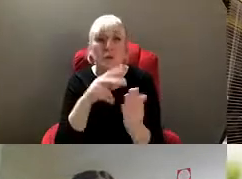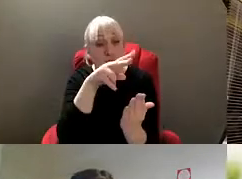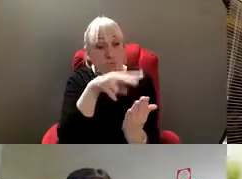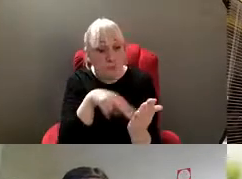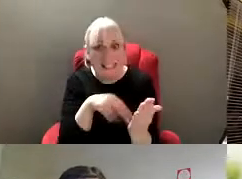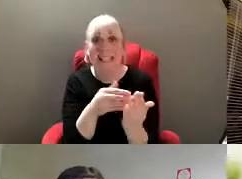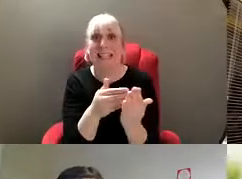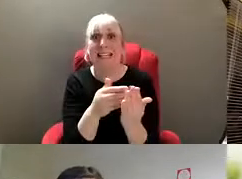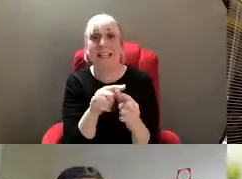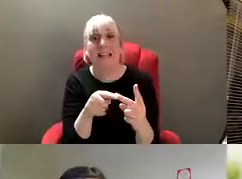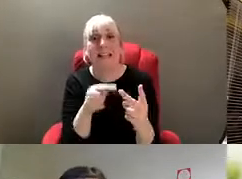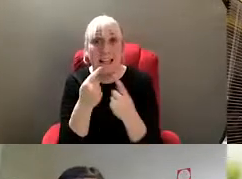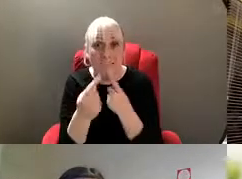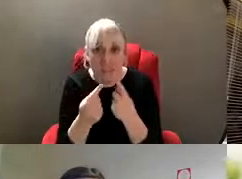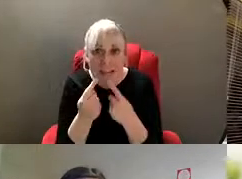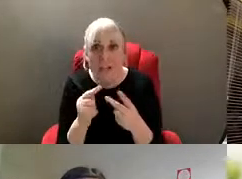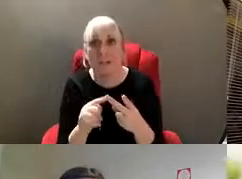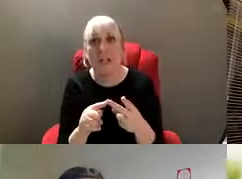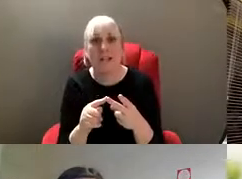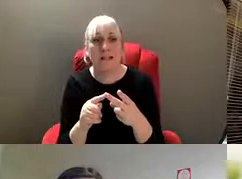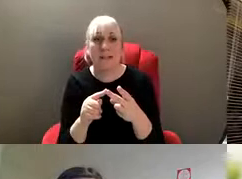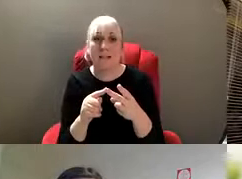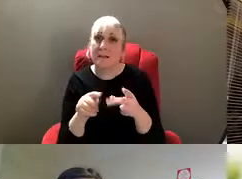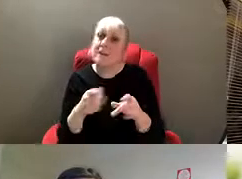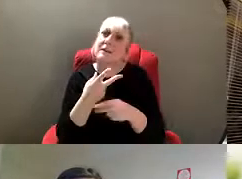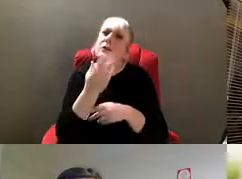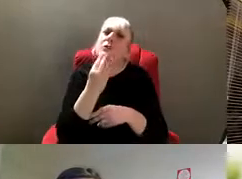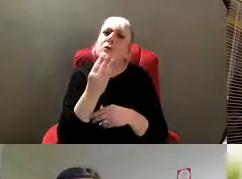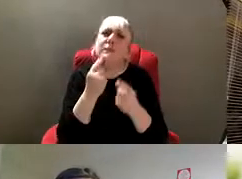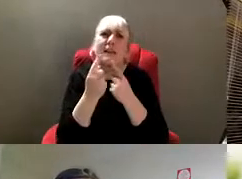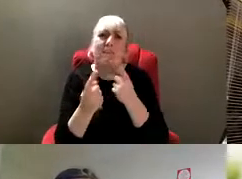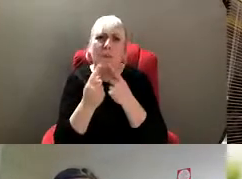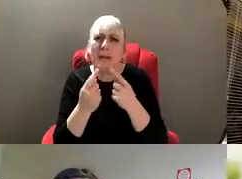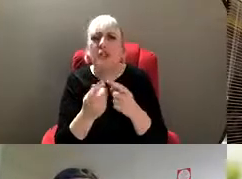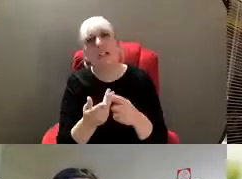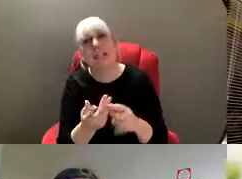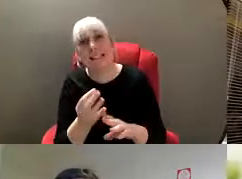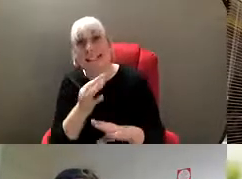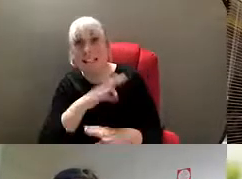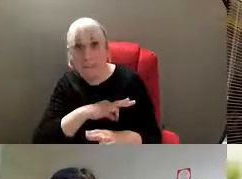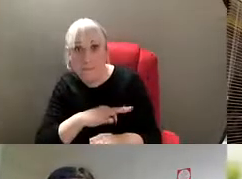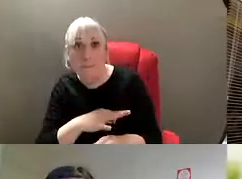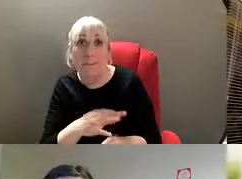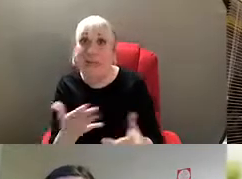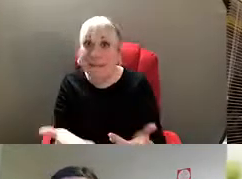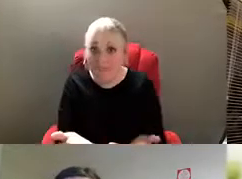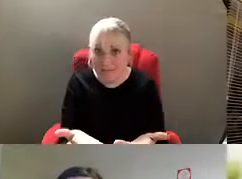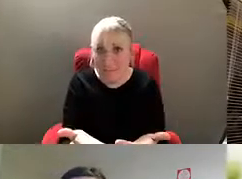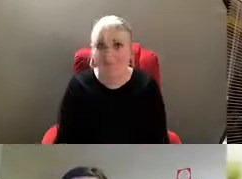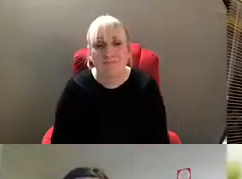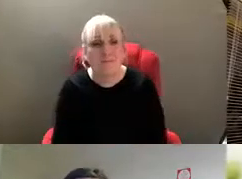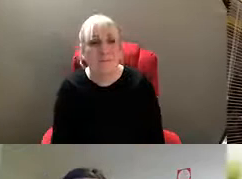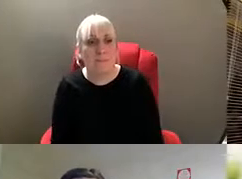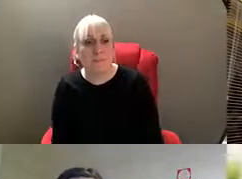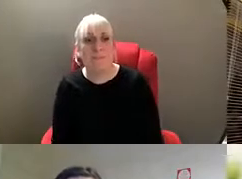and some input i mean useful information and kit for you guys to take a look and as maya said if